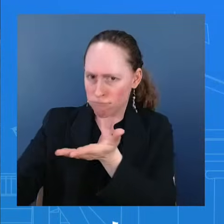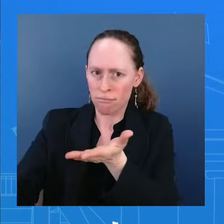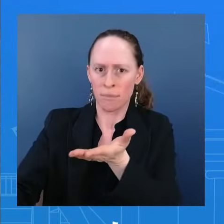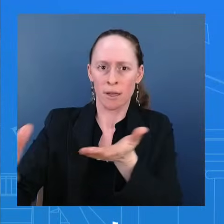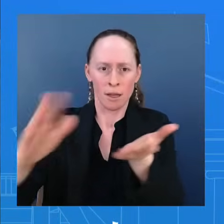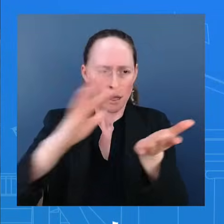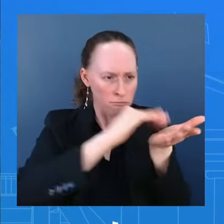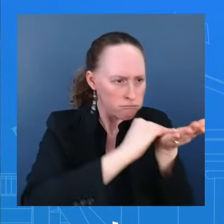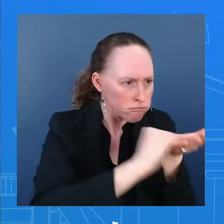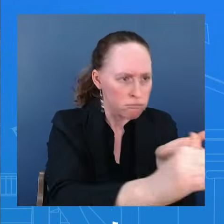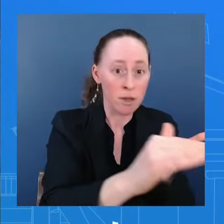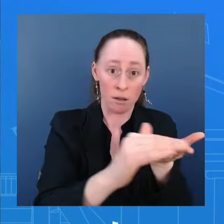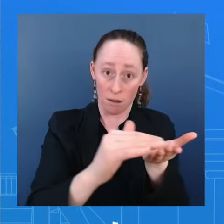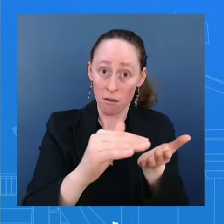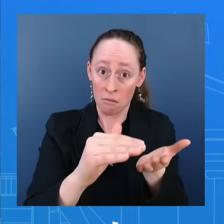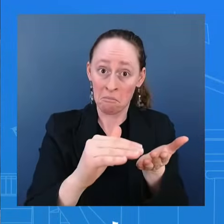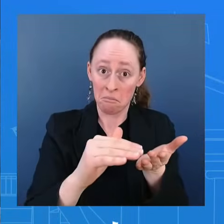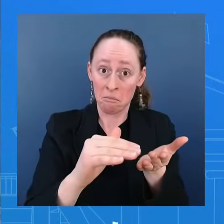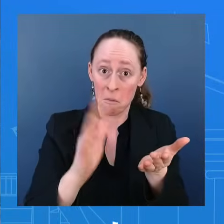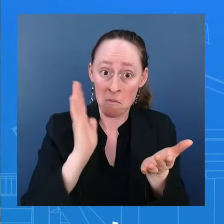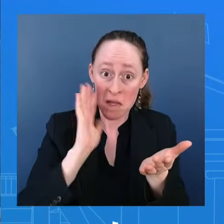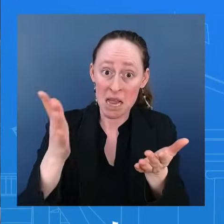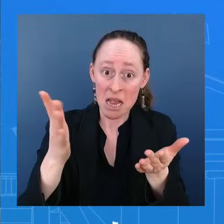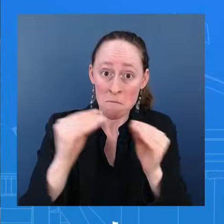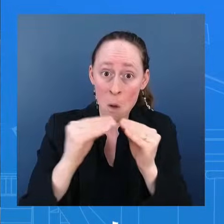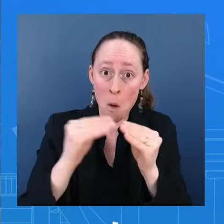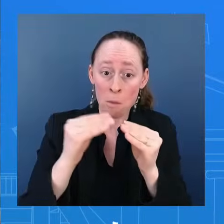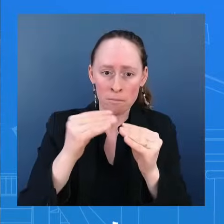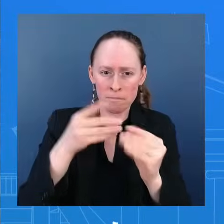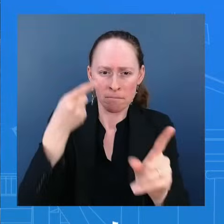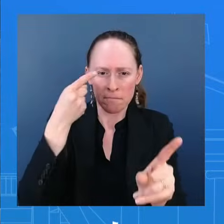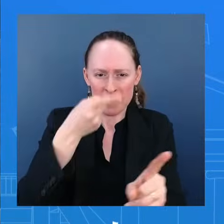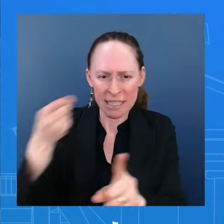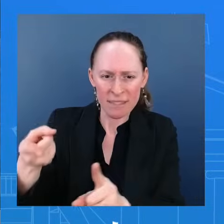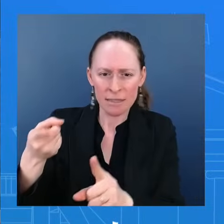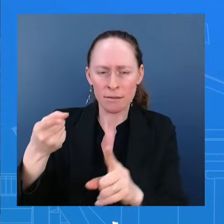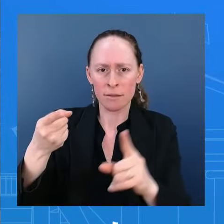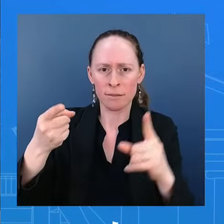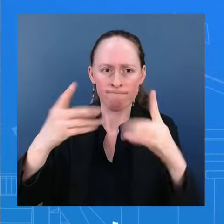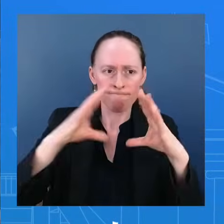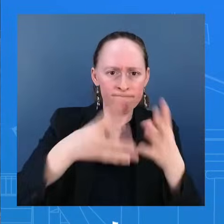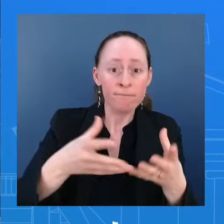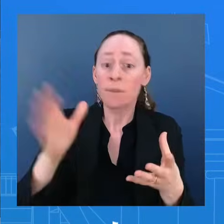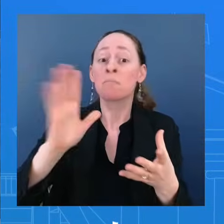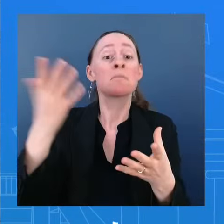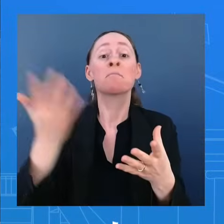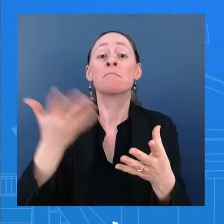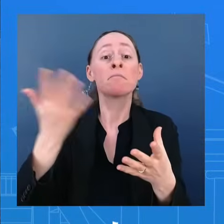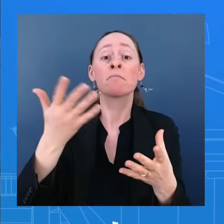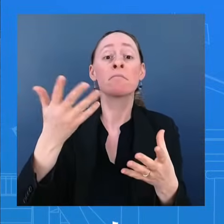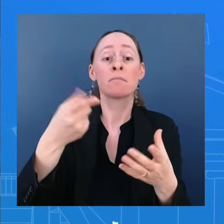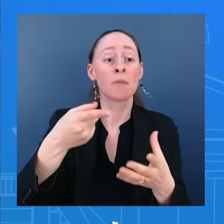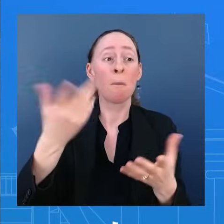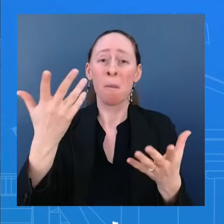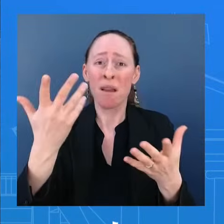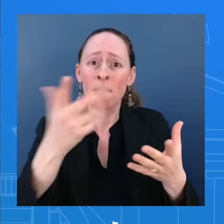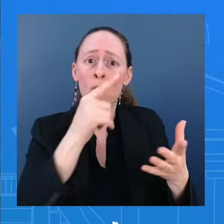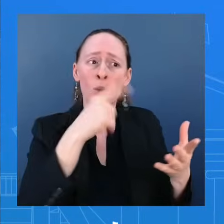in particular related to the death penalty, which, you know, the president had said during the campaign trail in 2020